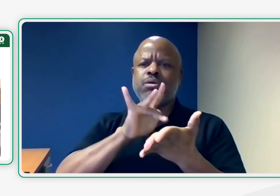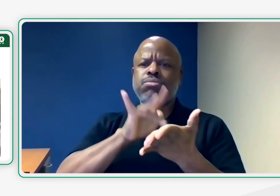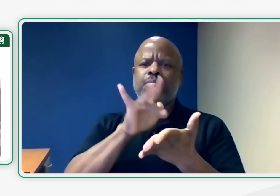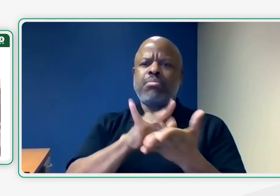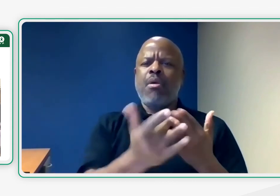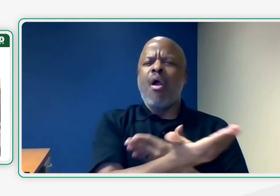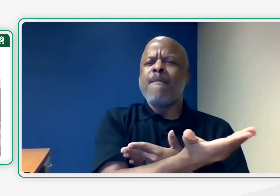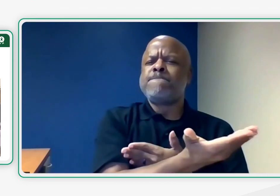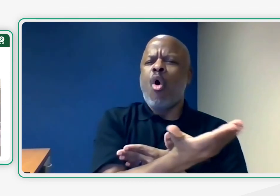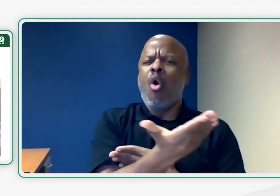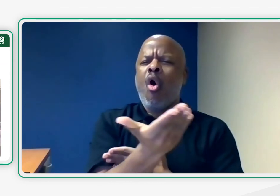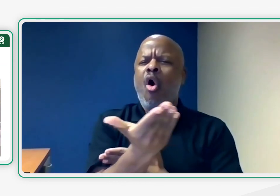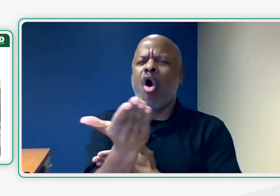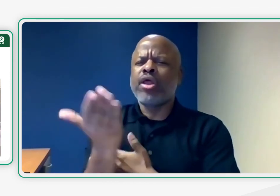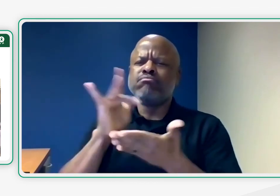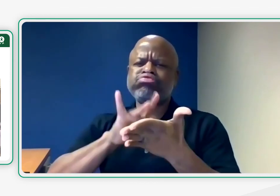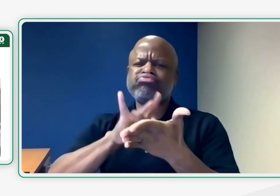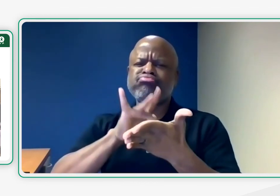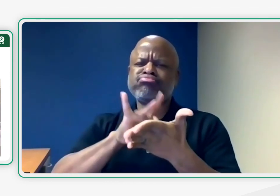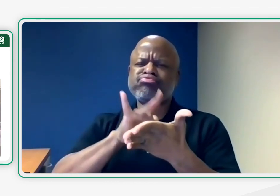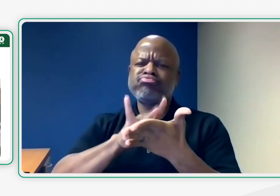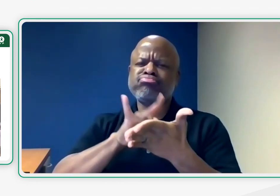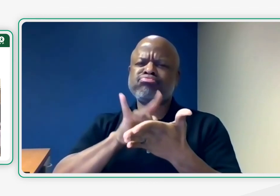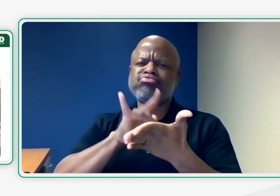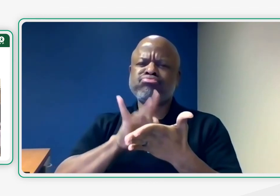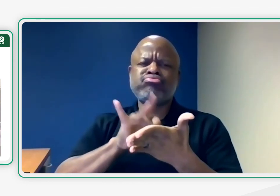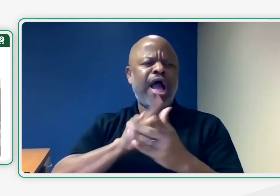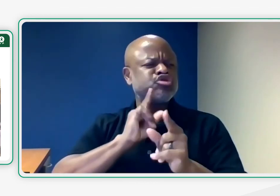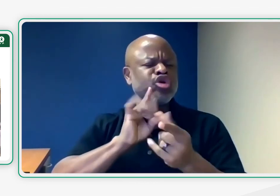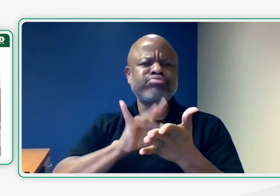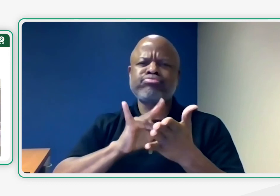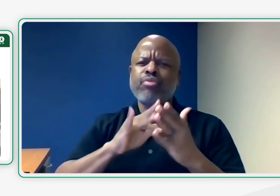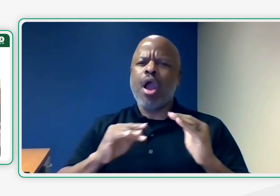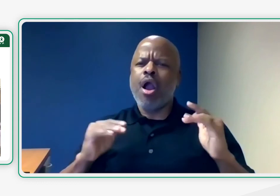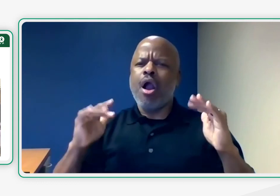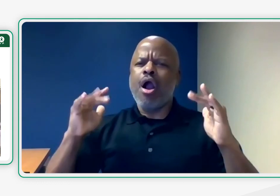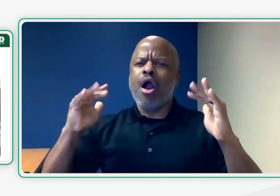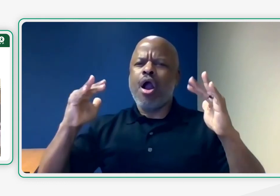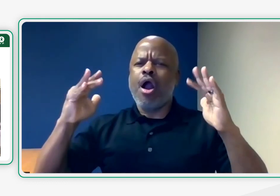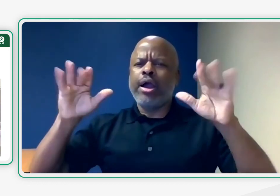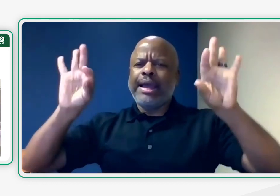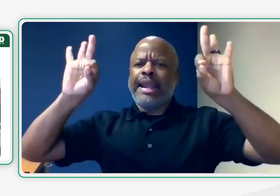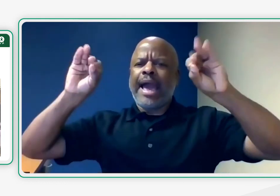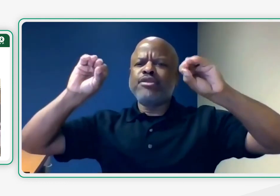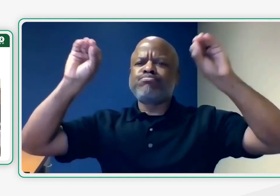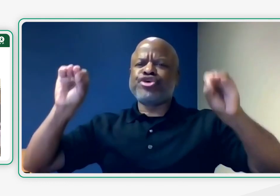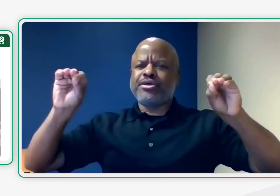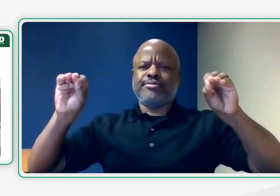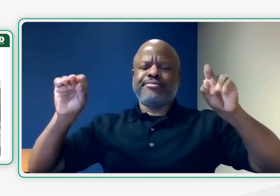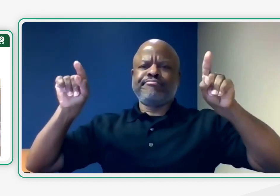So I had to, you know, answer questions every day. I was constantly answering questions. I’d spend all morning just clicking away, answering all these questions.